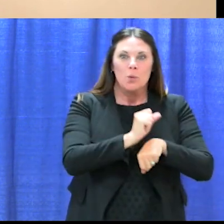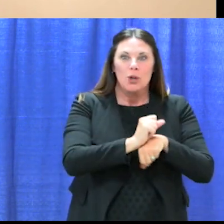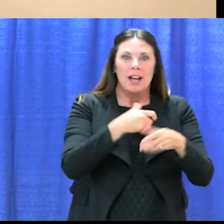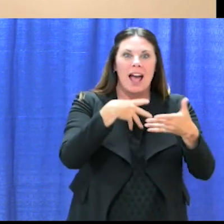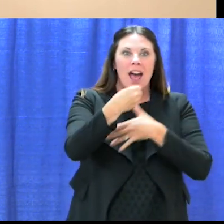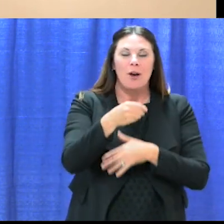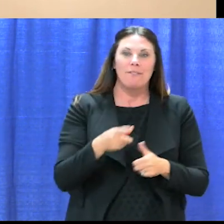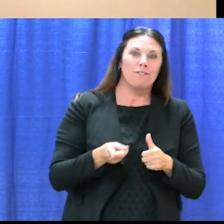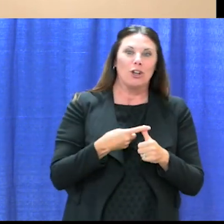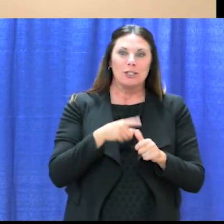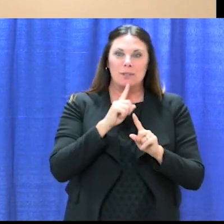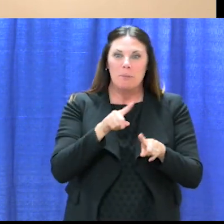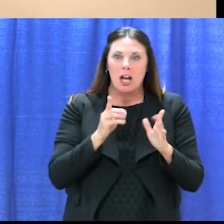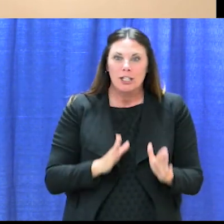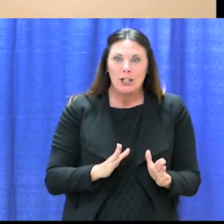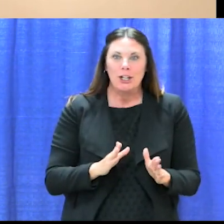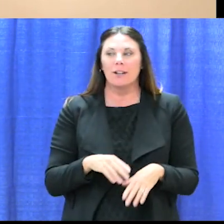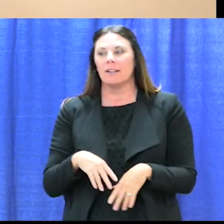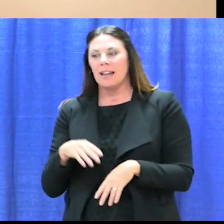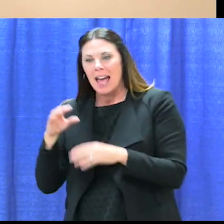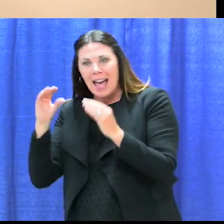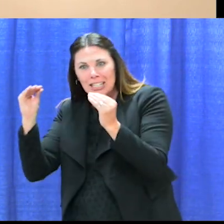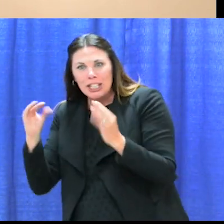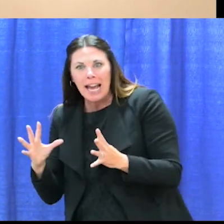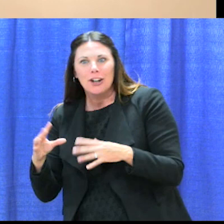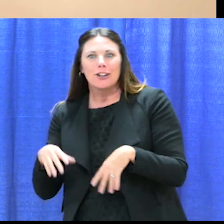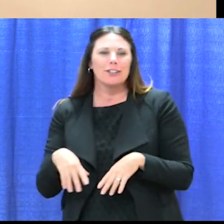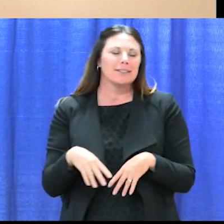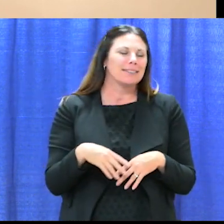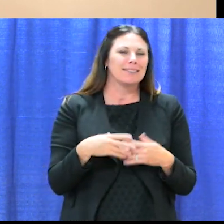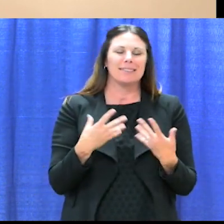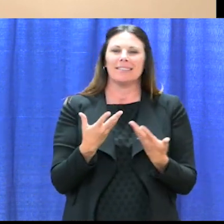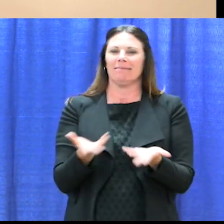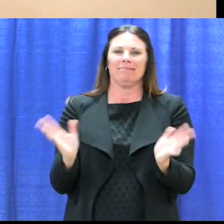to keeping our educators or students and our teachers connect during this national pandemic.